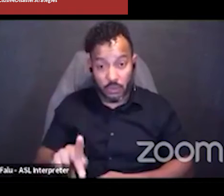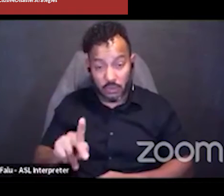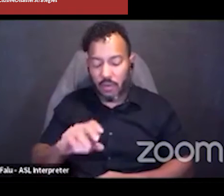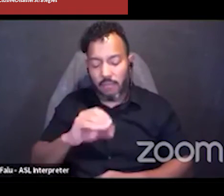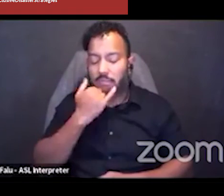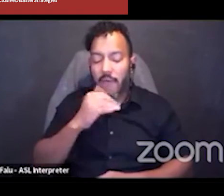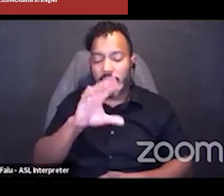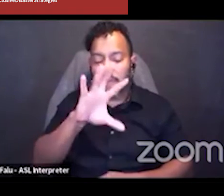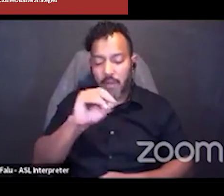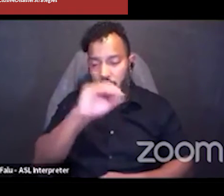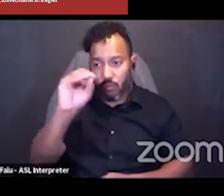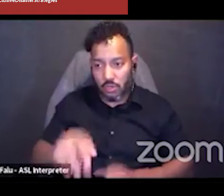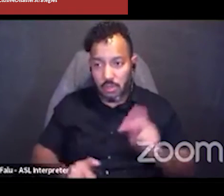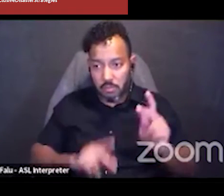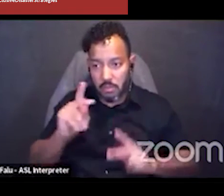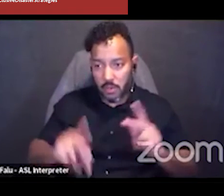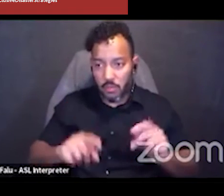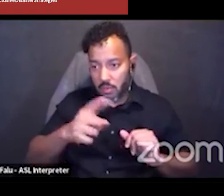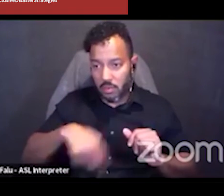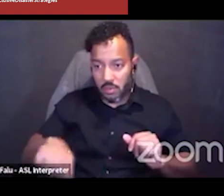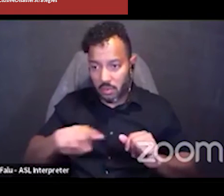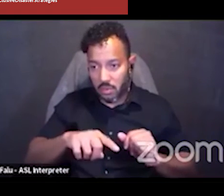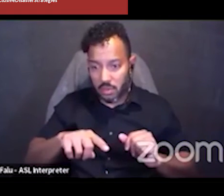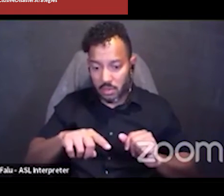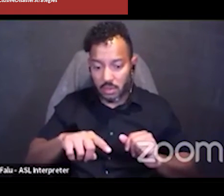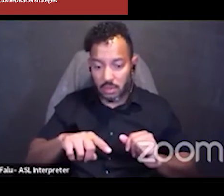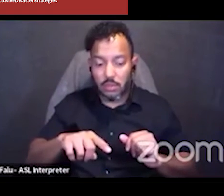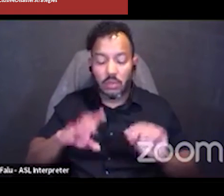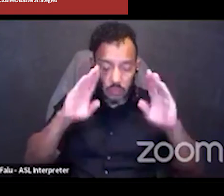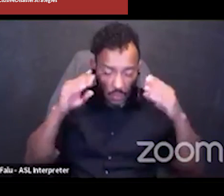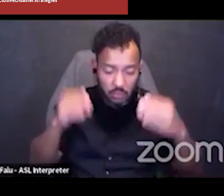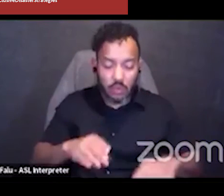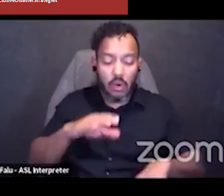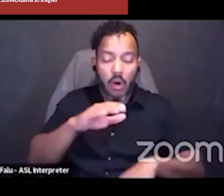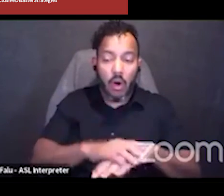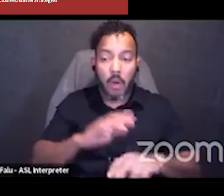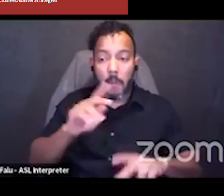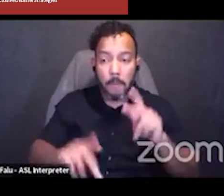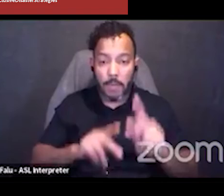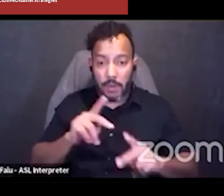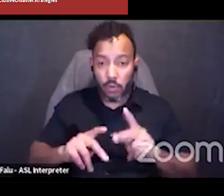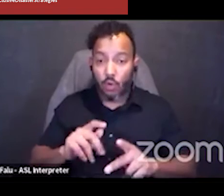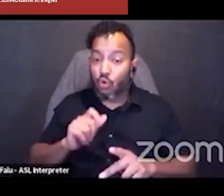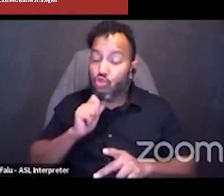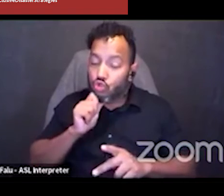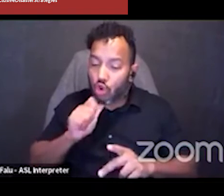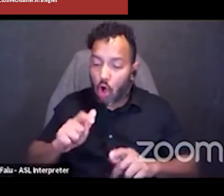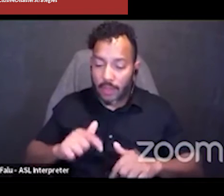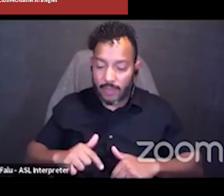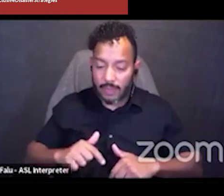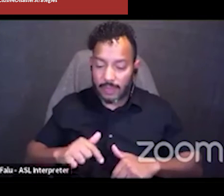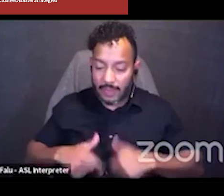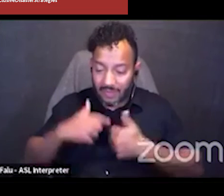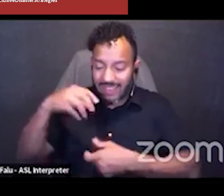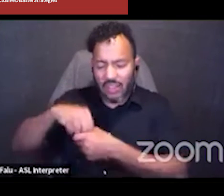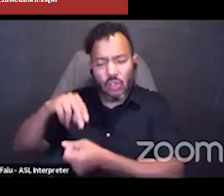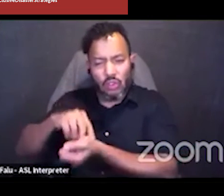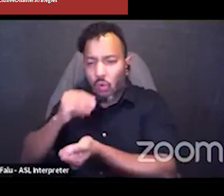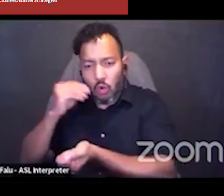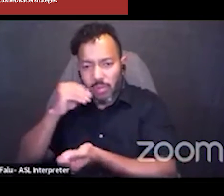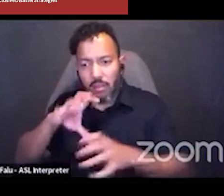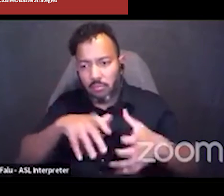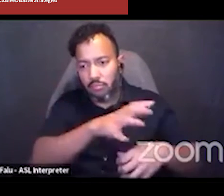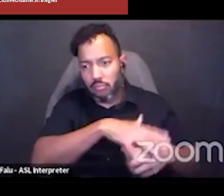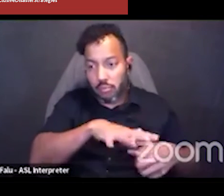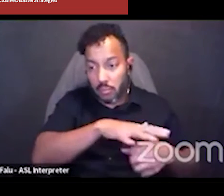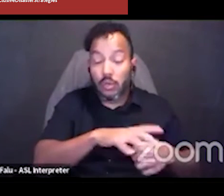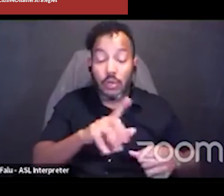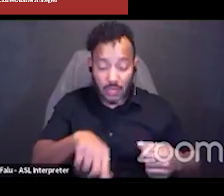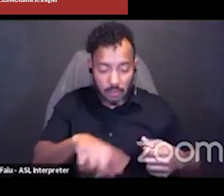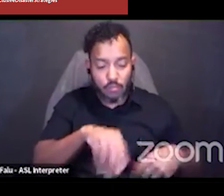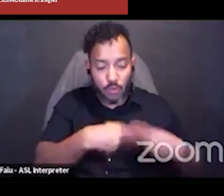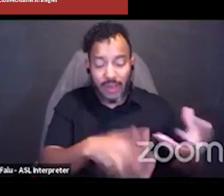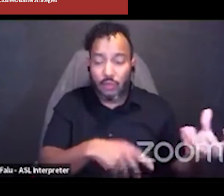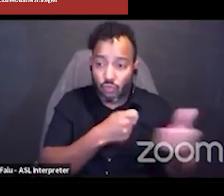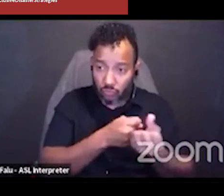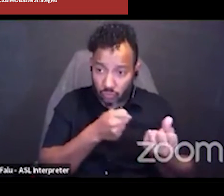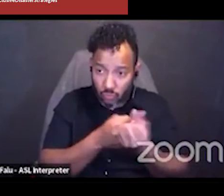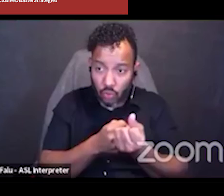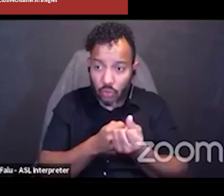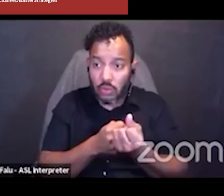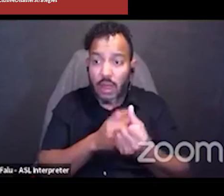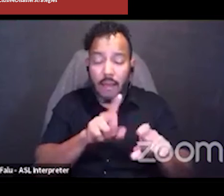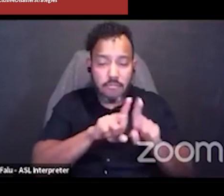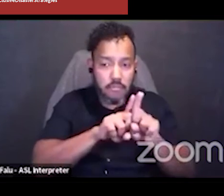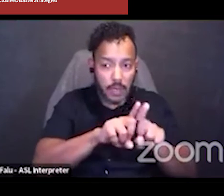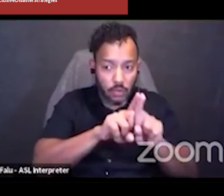They are nonresidential advocacy focused which provide peer support and mentoring, skills